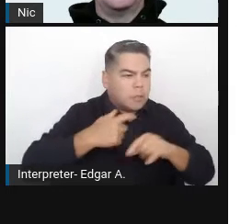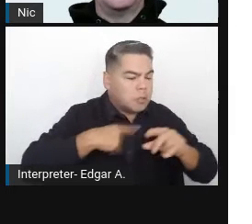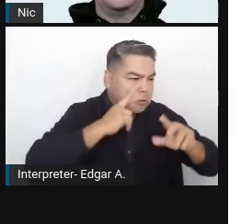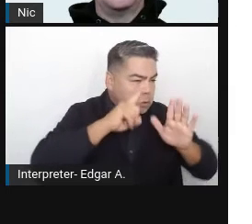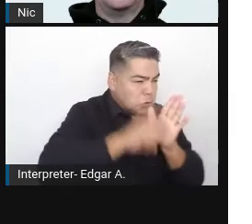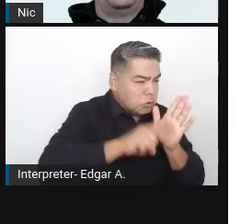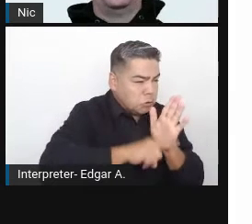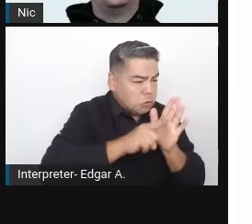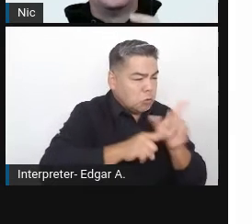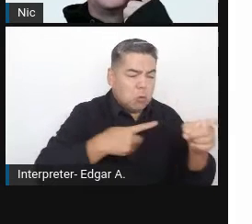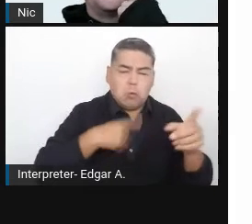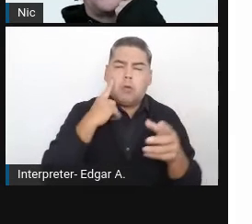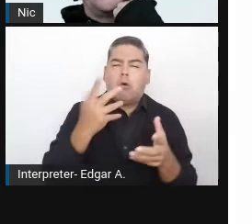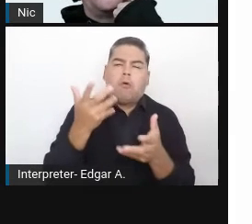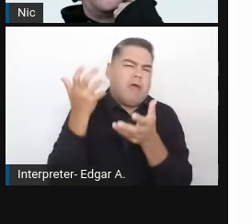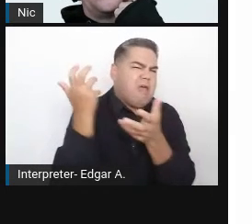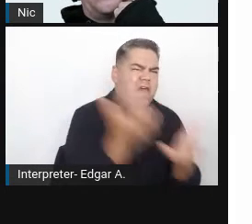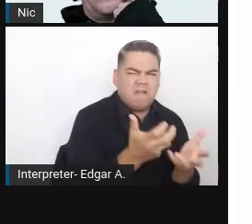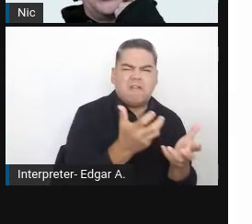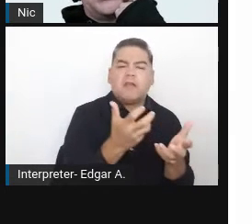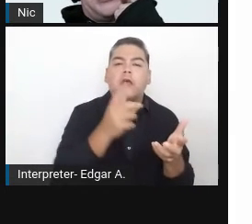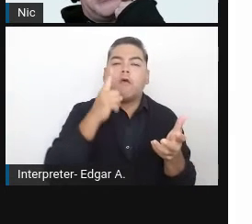It just was an option for this client.